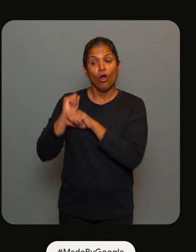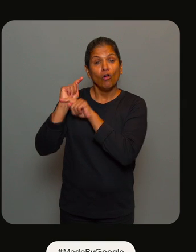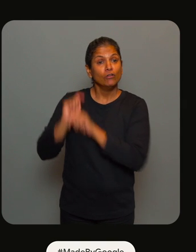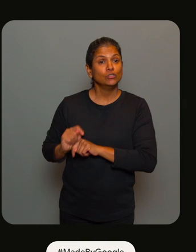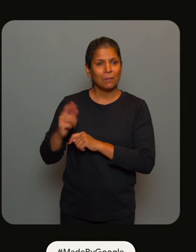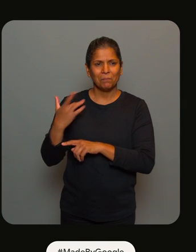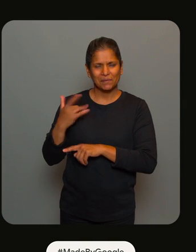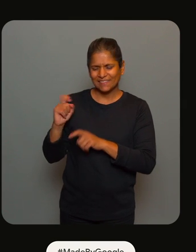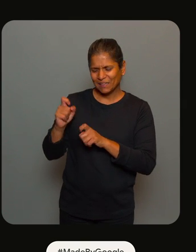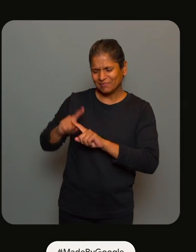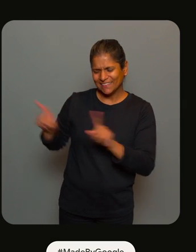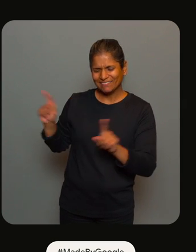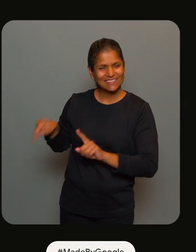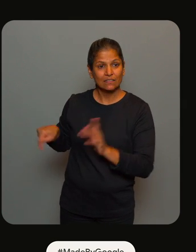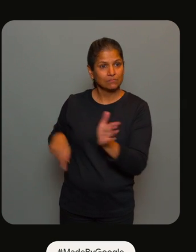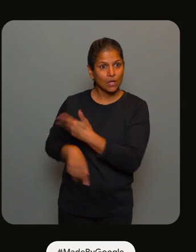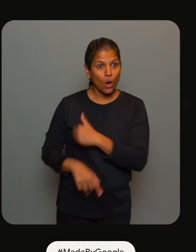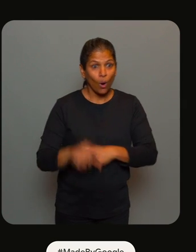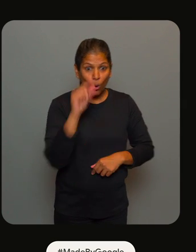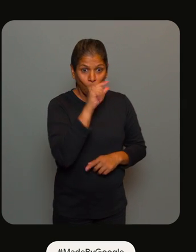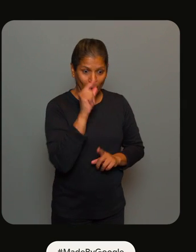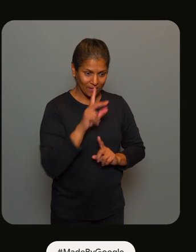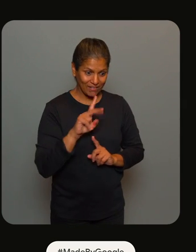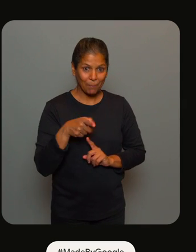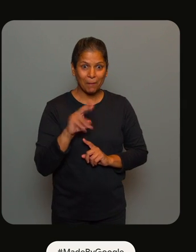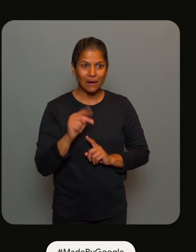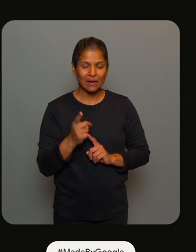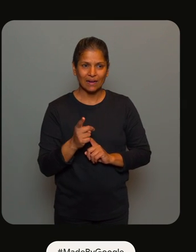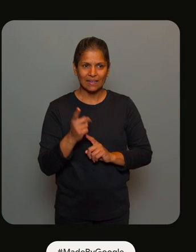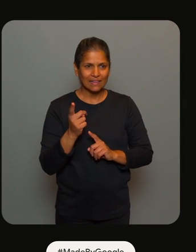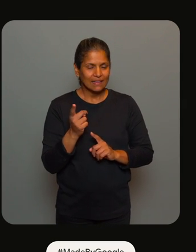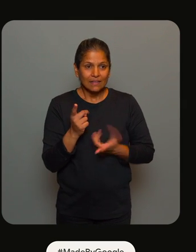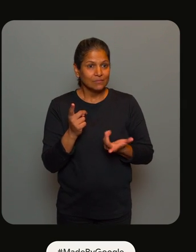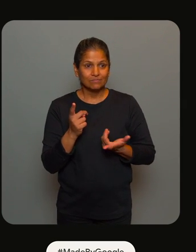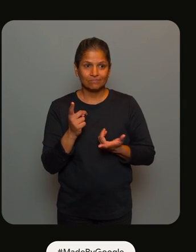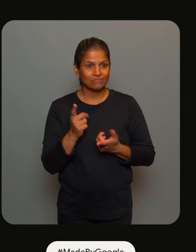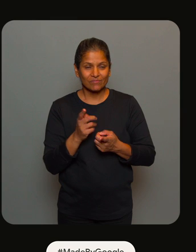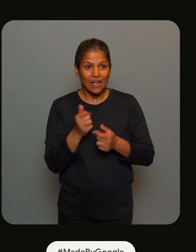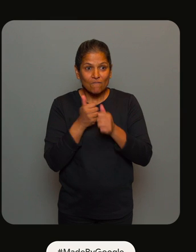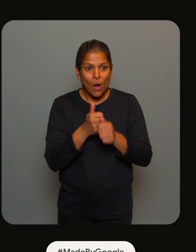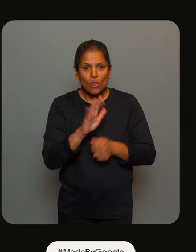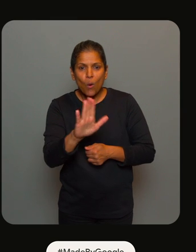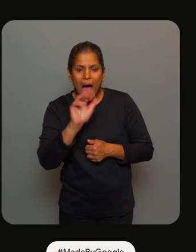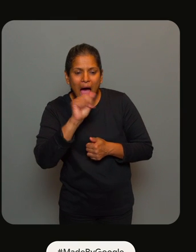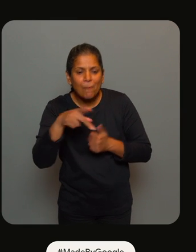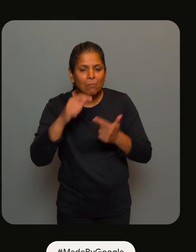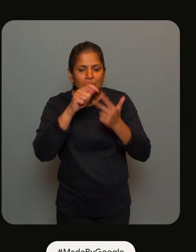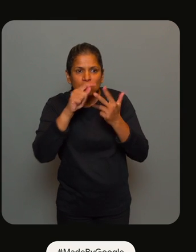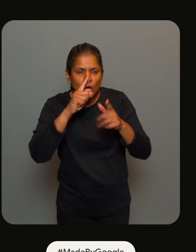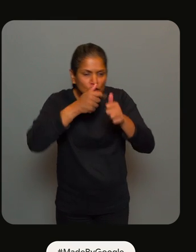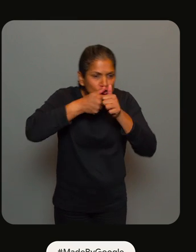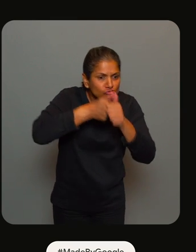private VPN can’t associate app and browsing traffic with your Google account or identity.